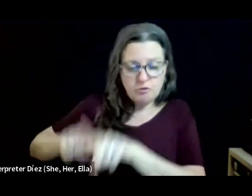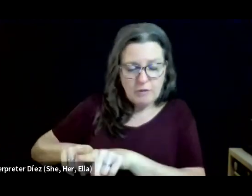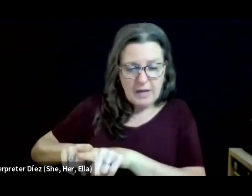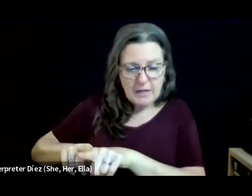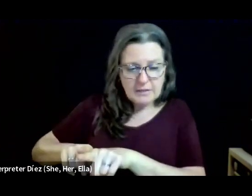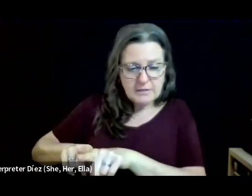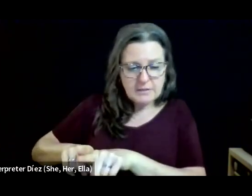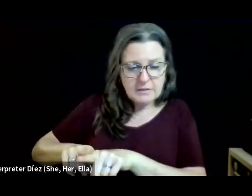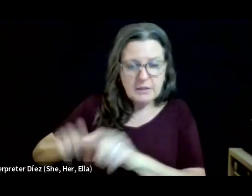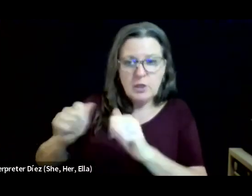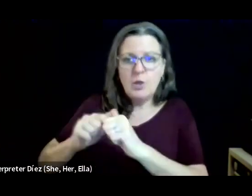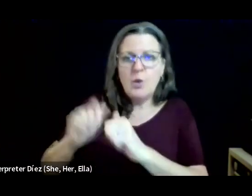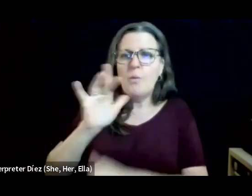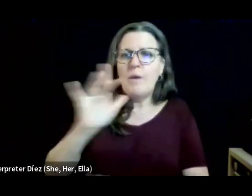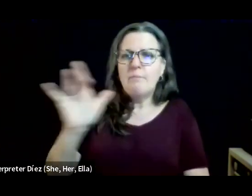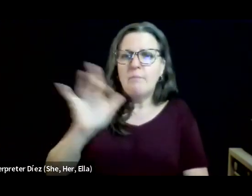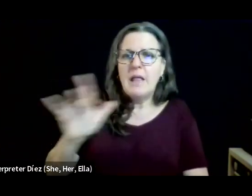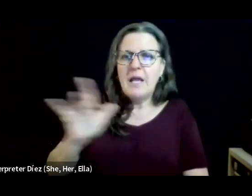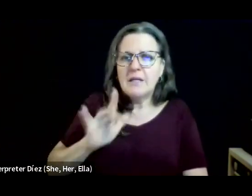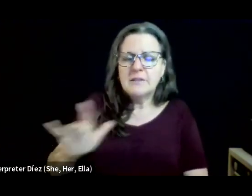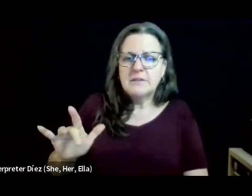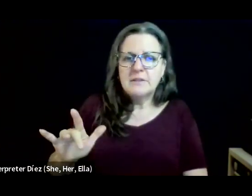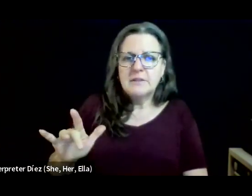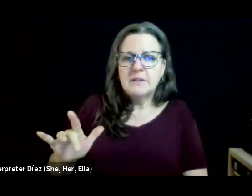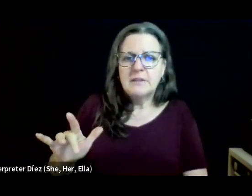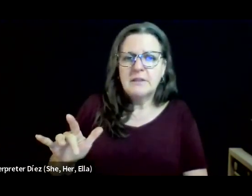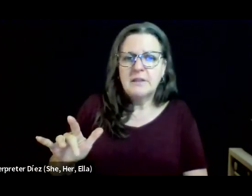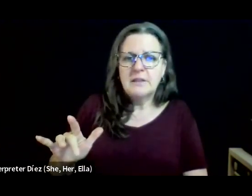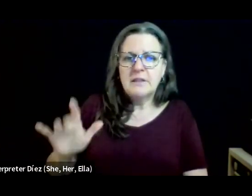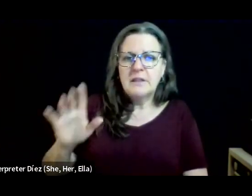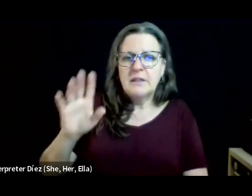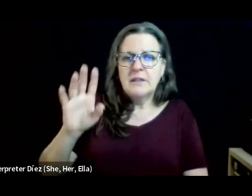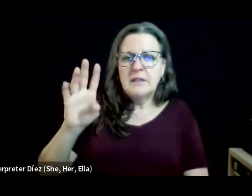blanks for $66, what, $60 million.